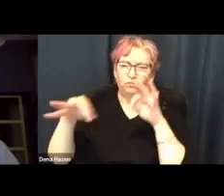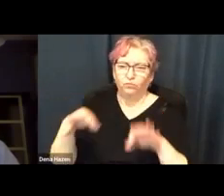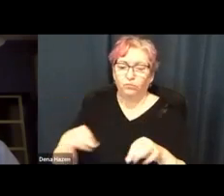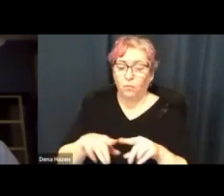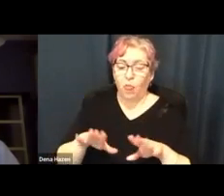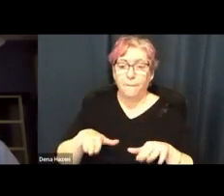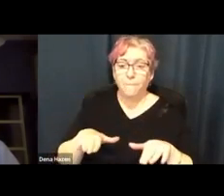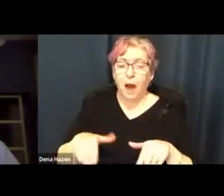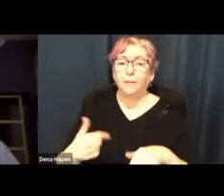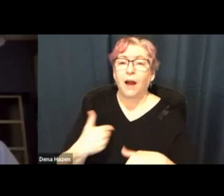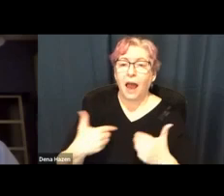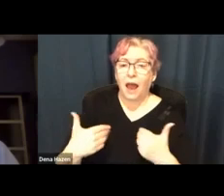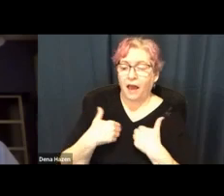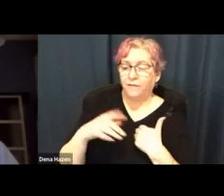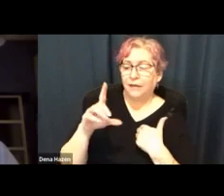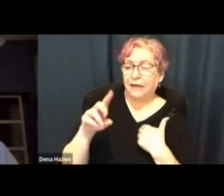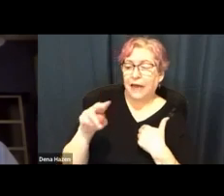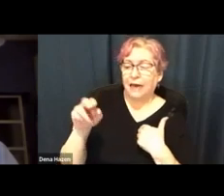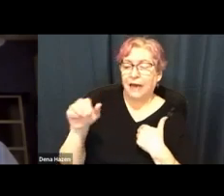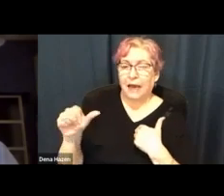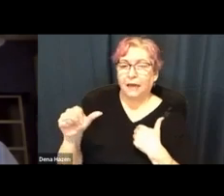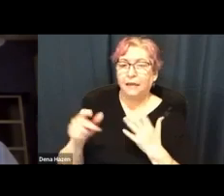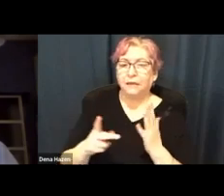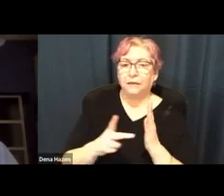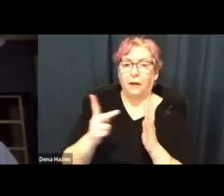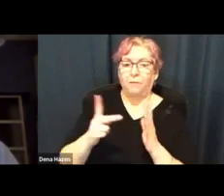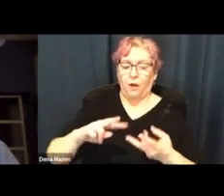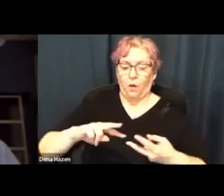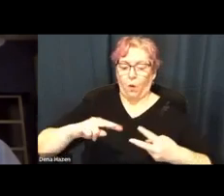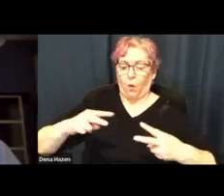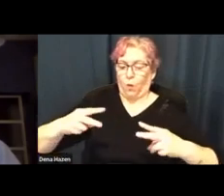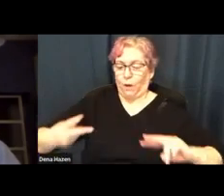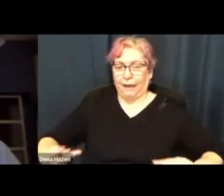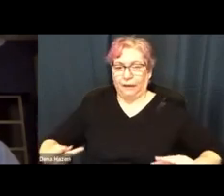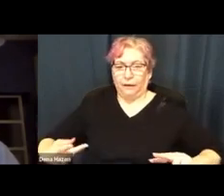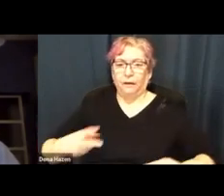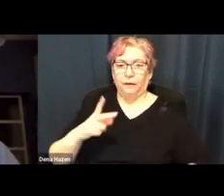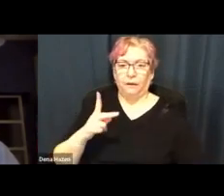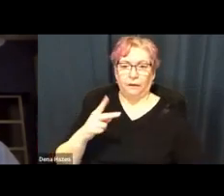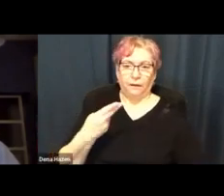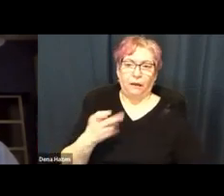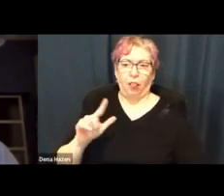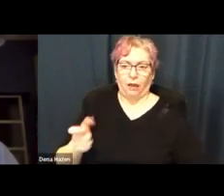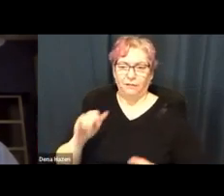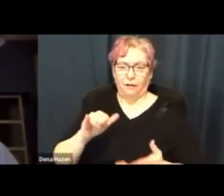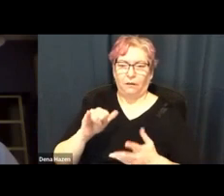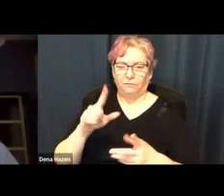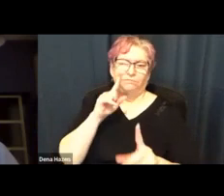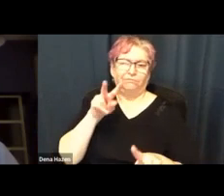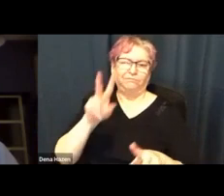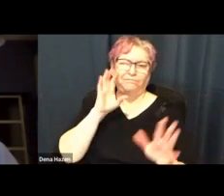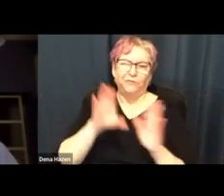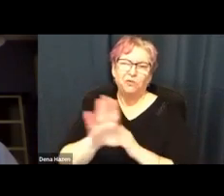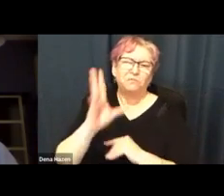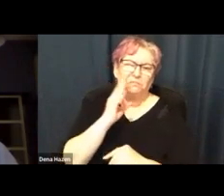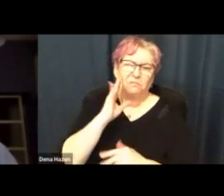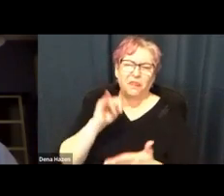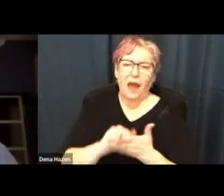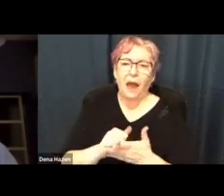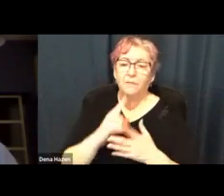we have a DNA double helix, as I imagine most of us are familiar with this. Above the DNA,